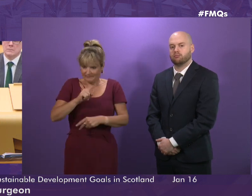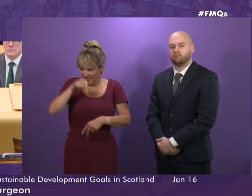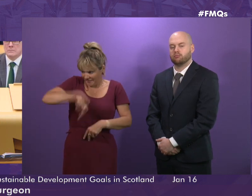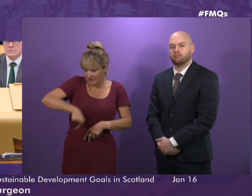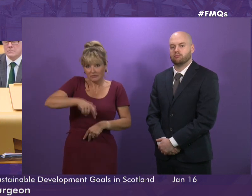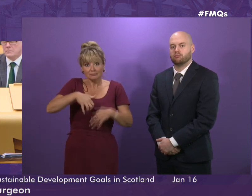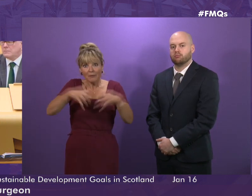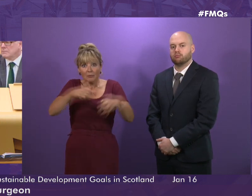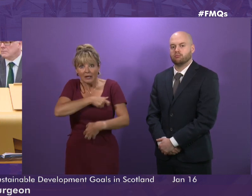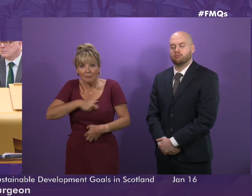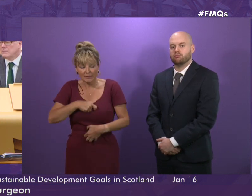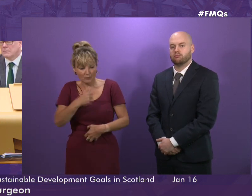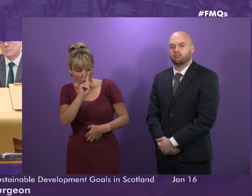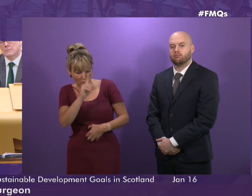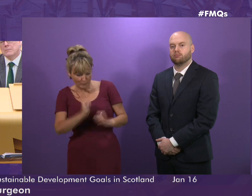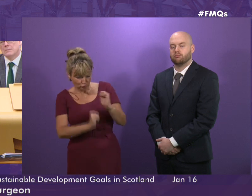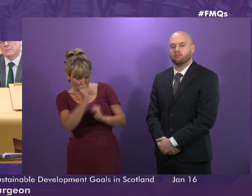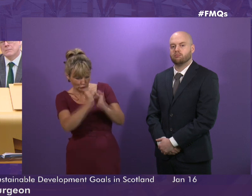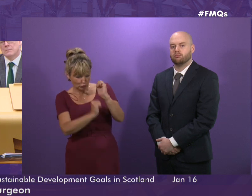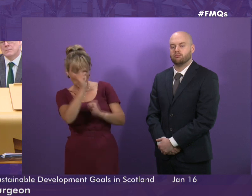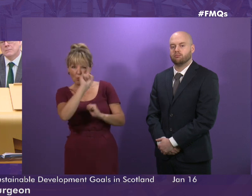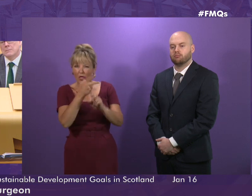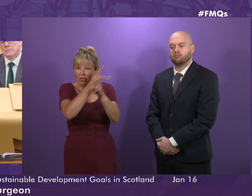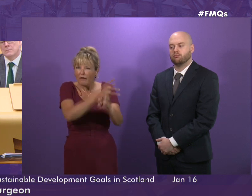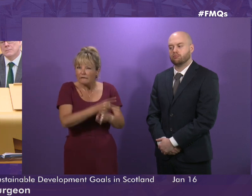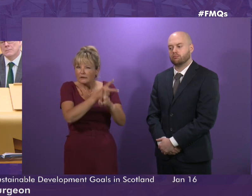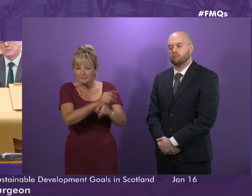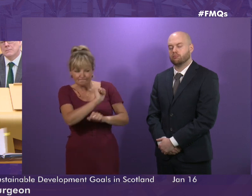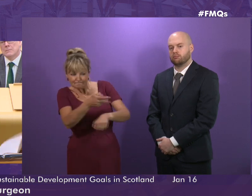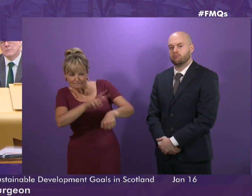out reviews of the structure and governance of the police, and improvements have been